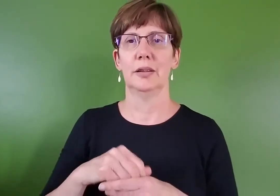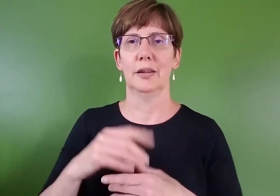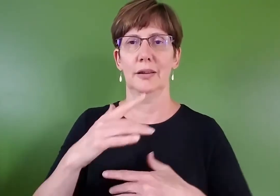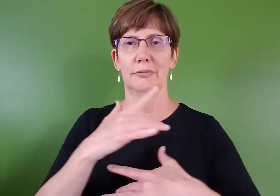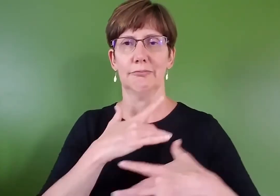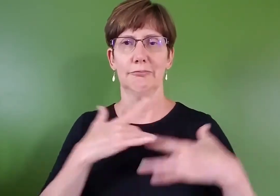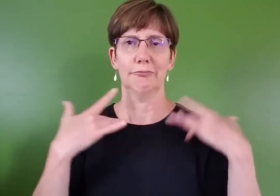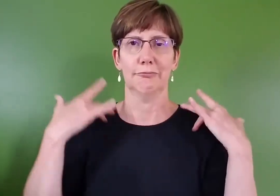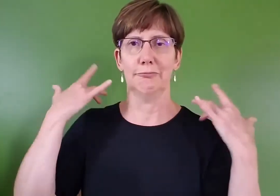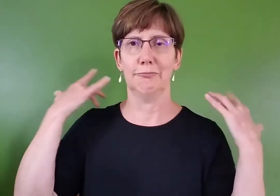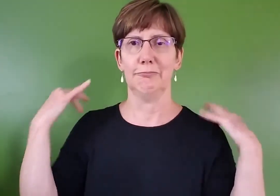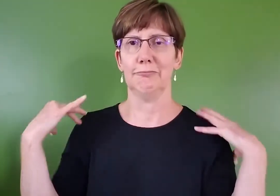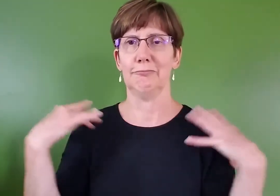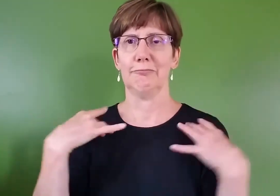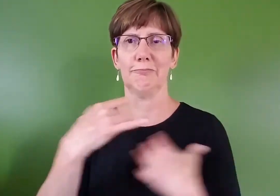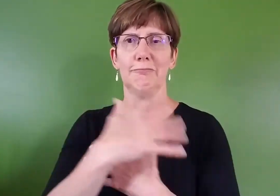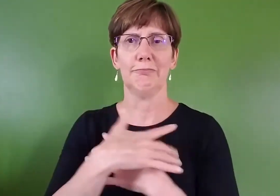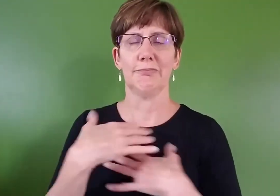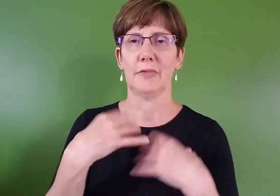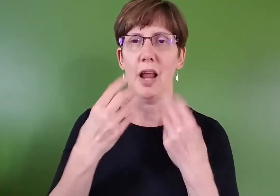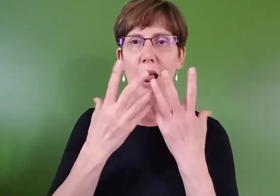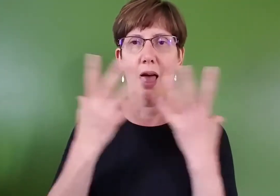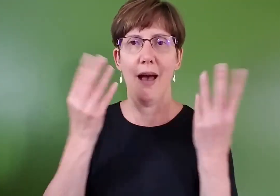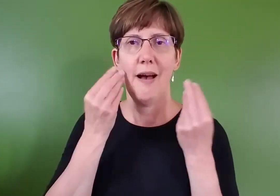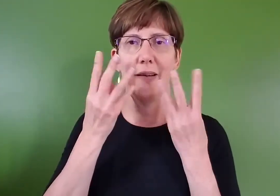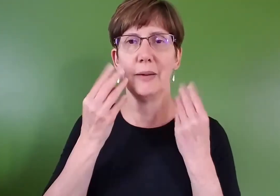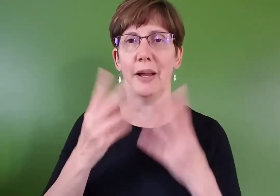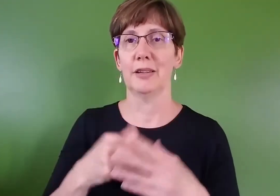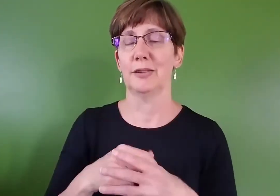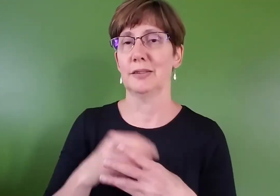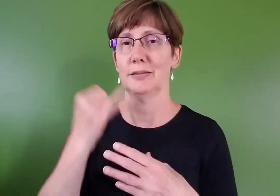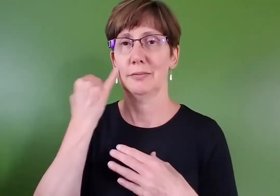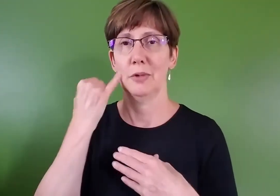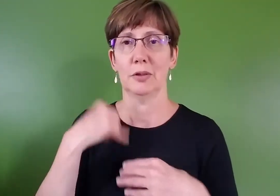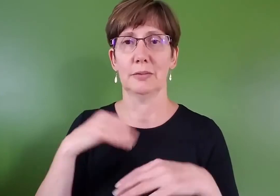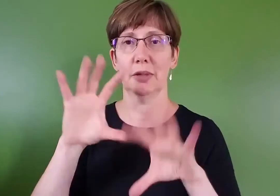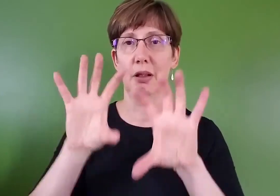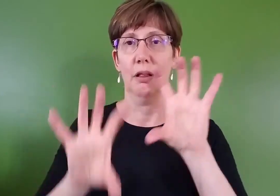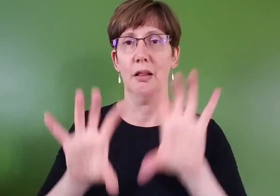in PTASL, tactually on my body.